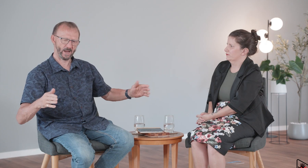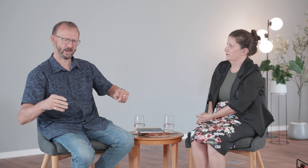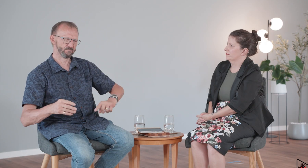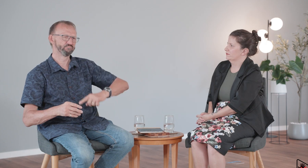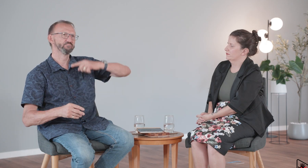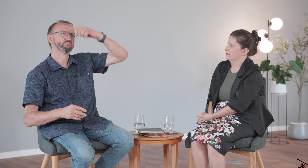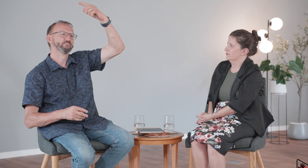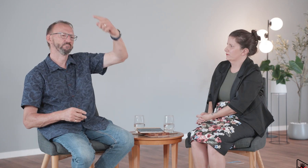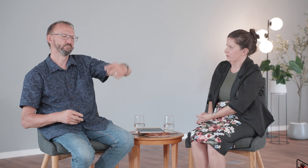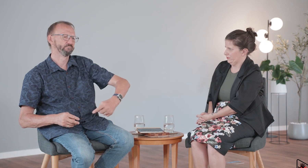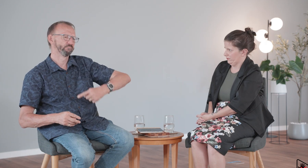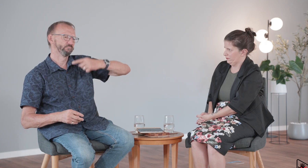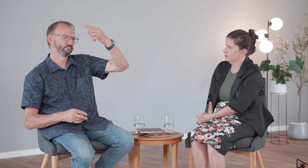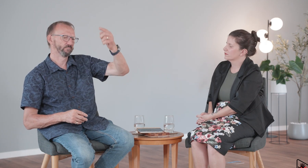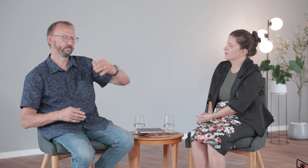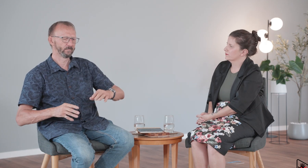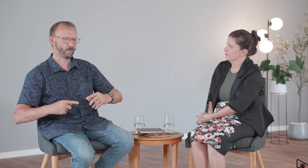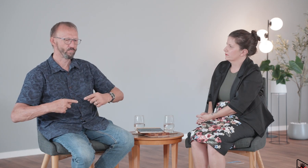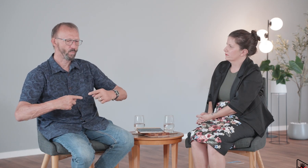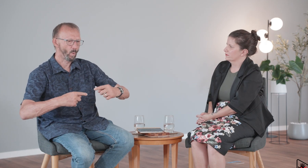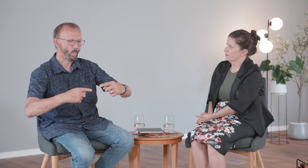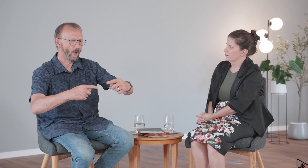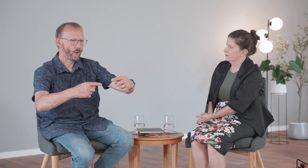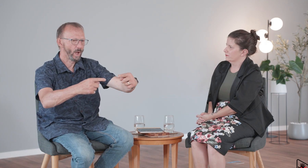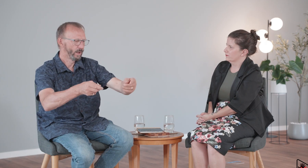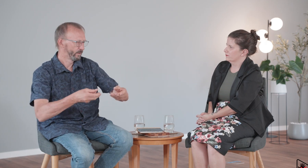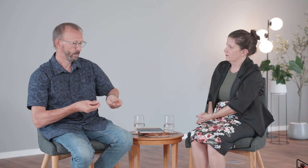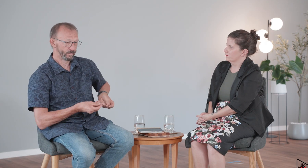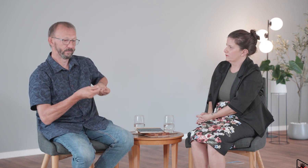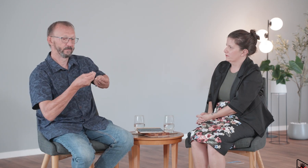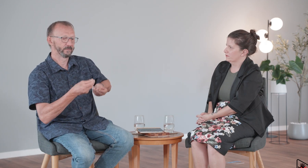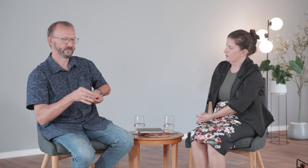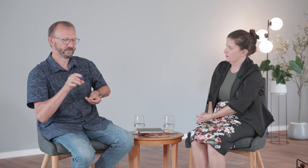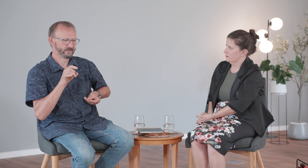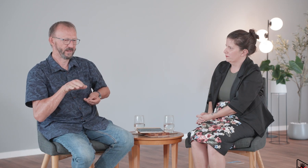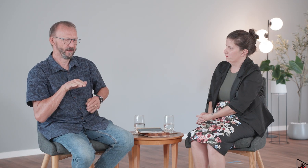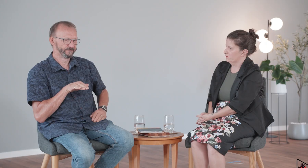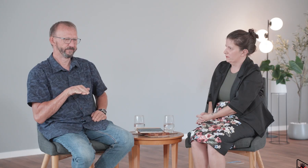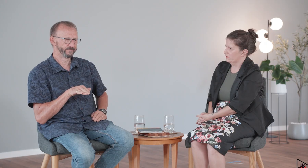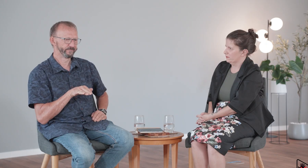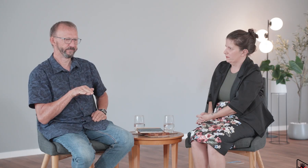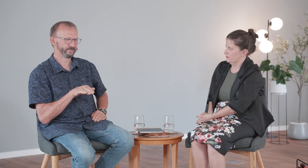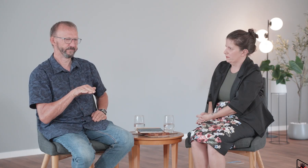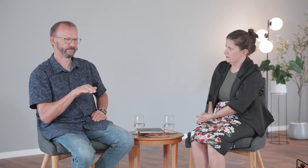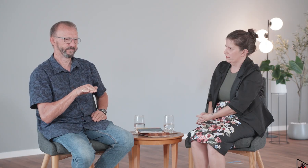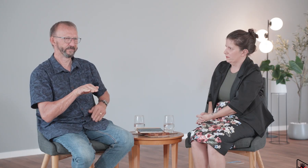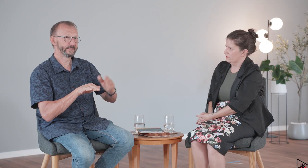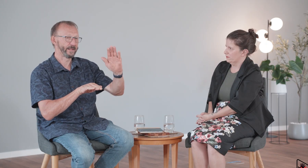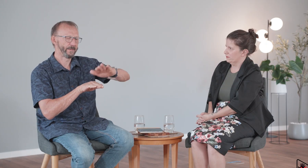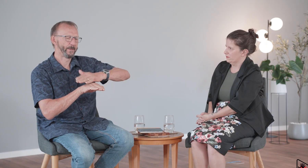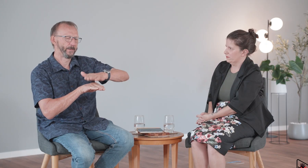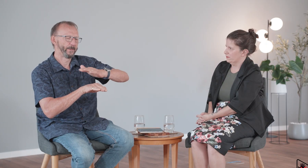wide and it has a conveyor for sending the wood through. So you place the wood on the conveyor